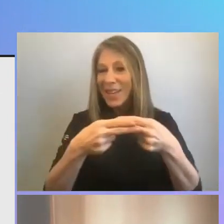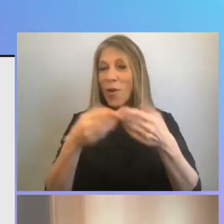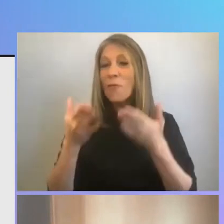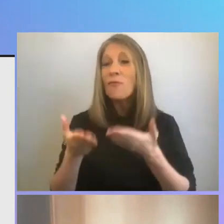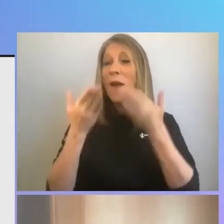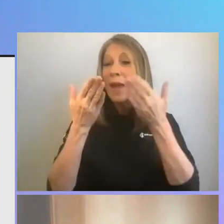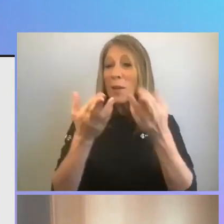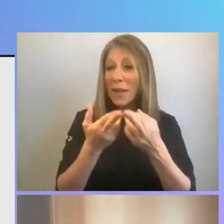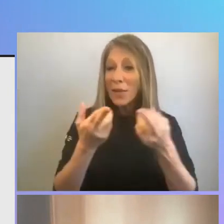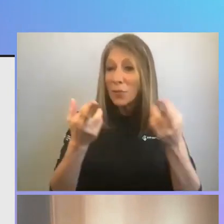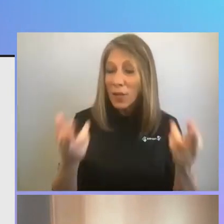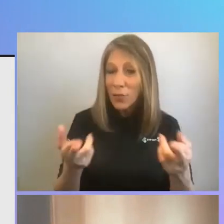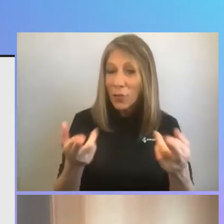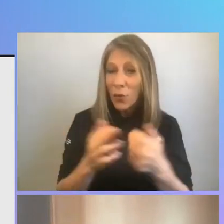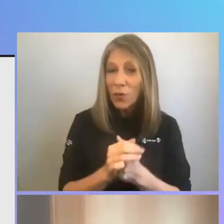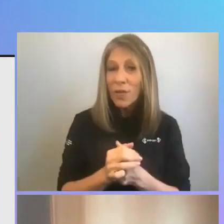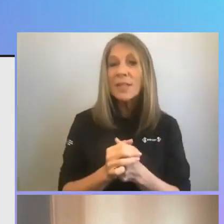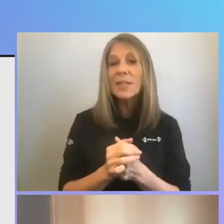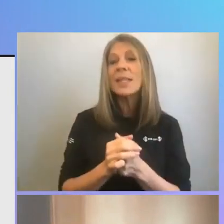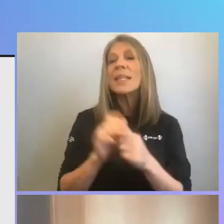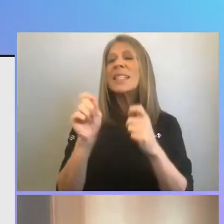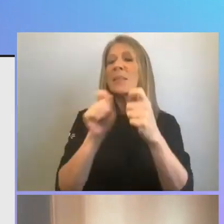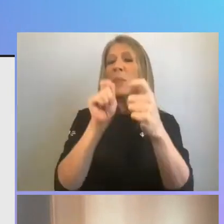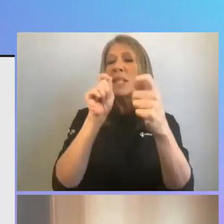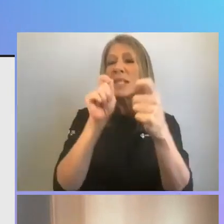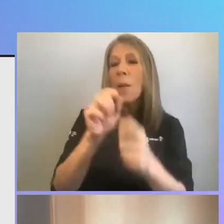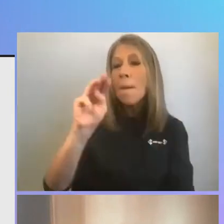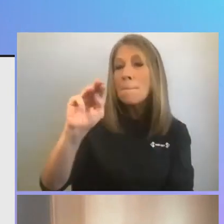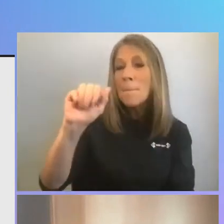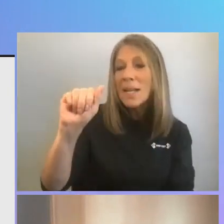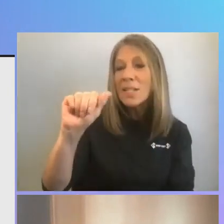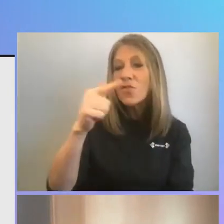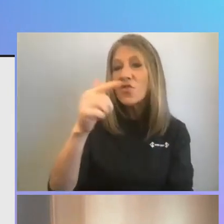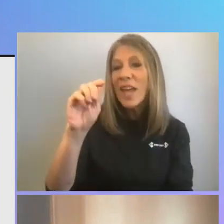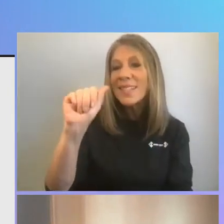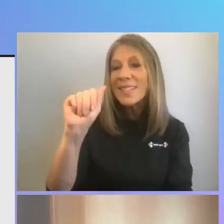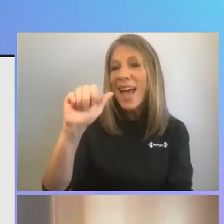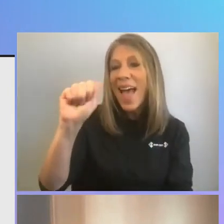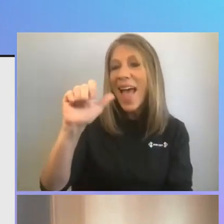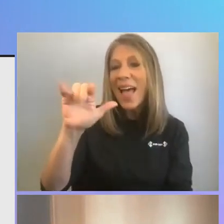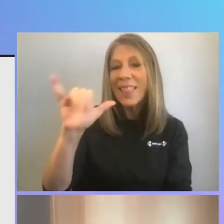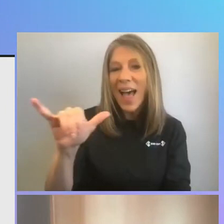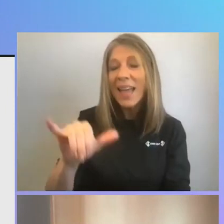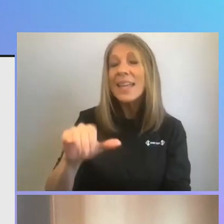calling out specifically Magenta Ally. Uh, deck has a fantastic